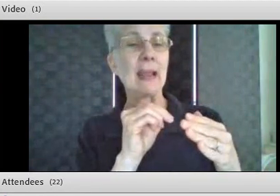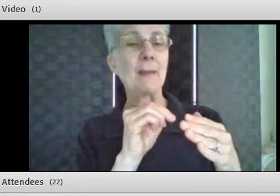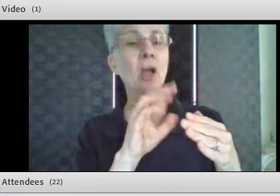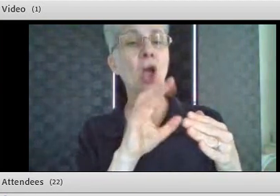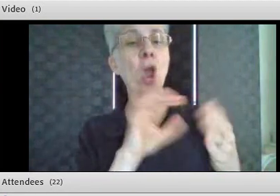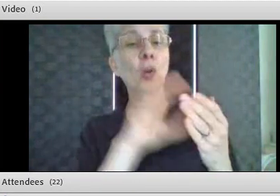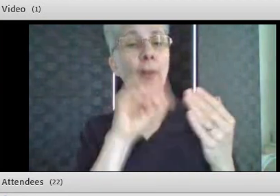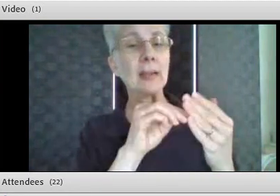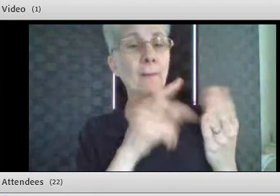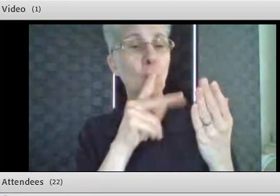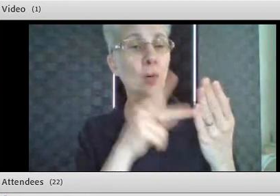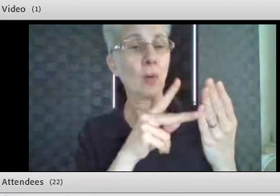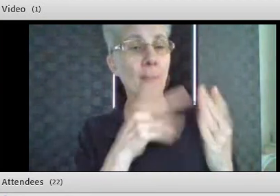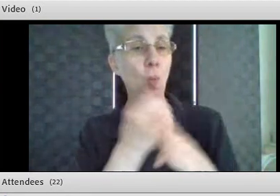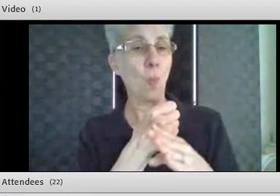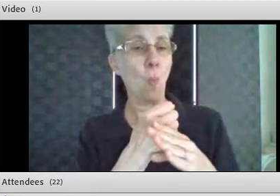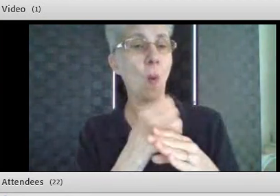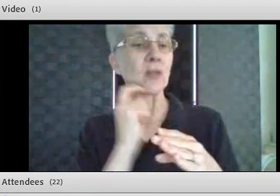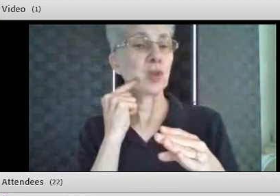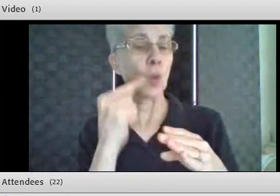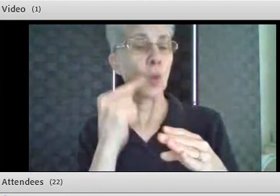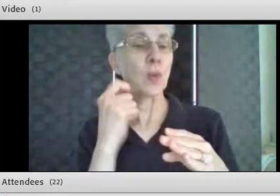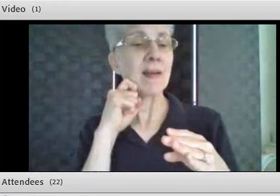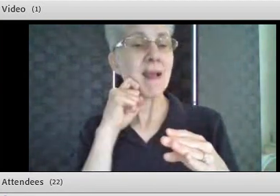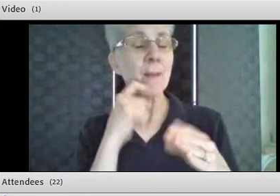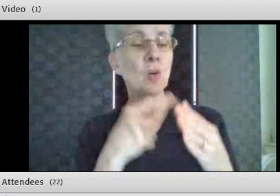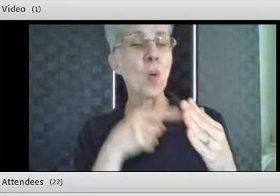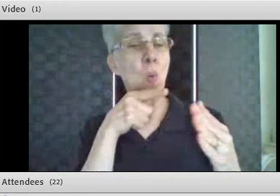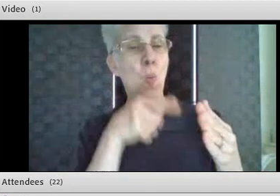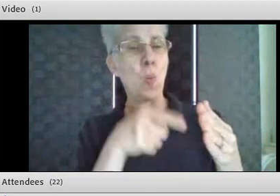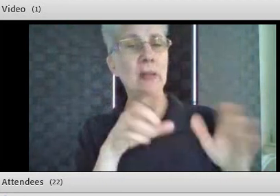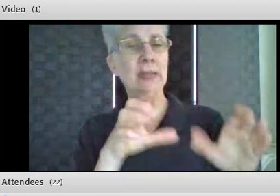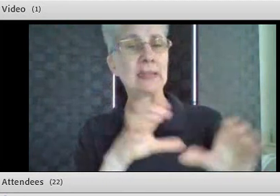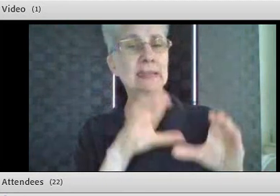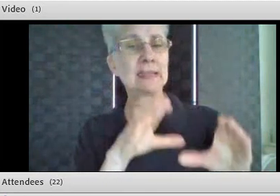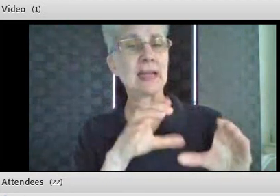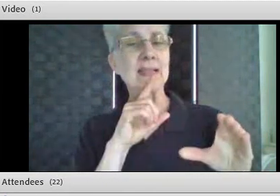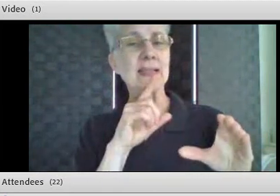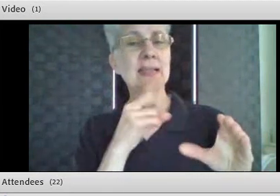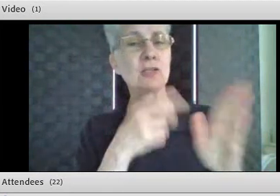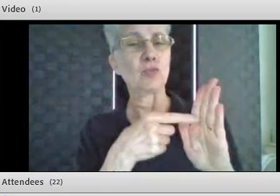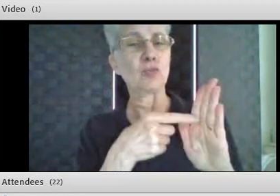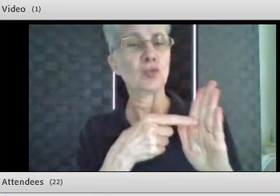He won the Golden Apple, and, you know, what he does is he shows the kids